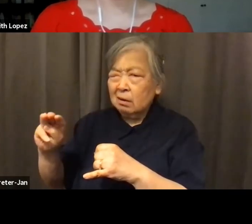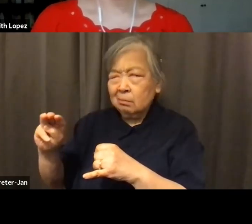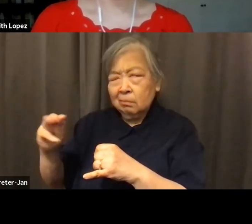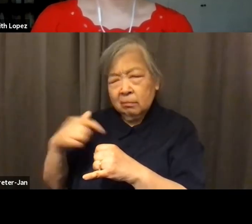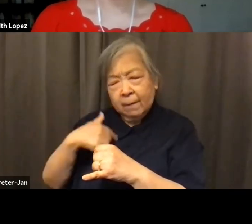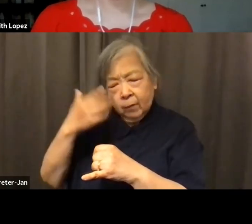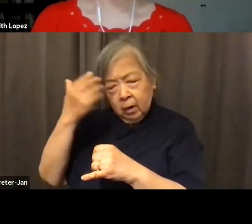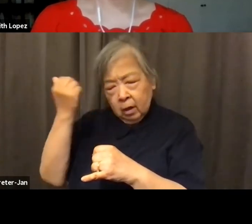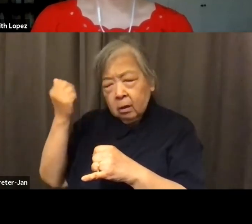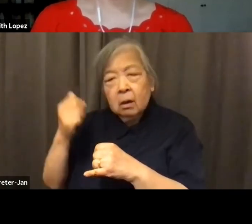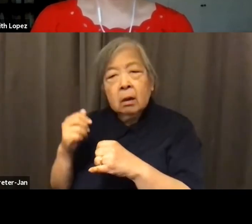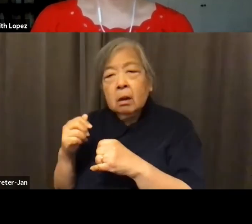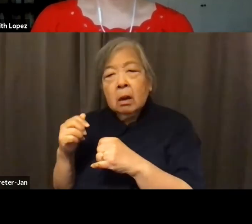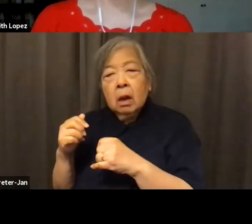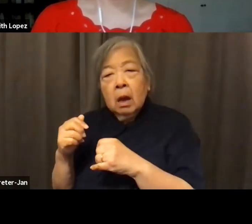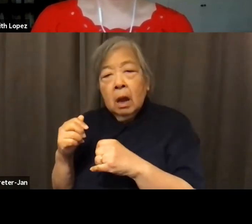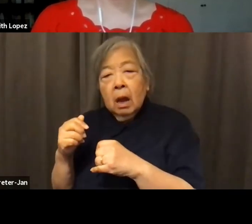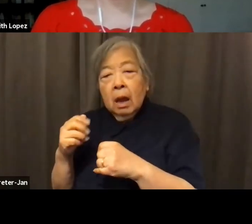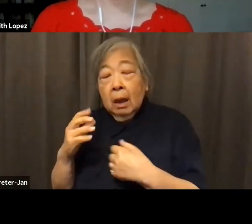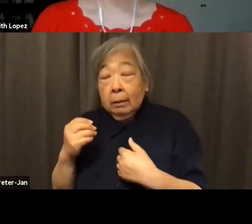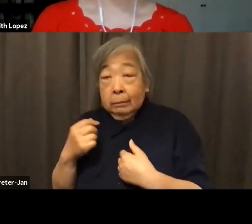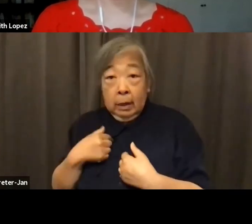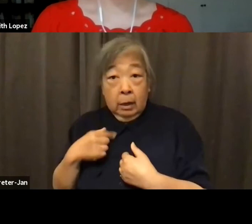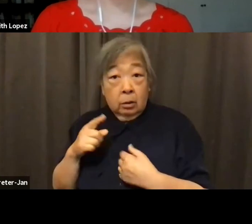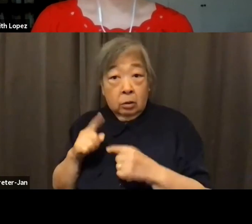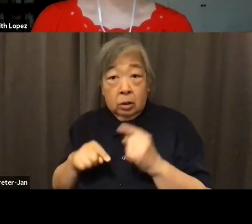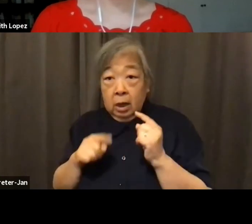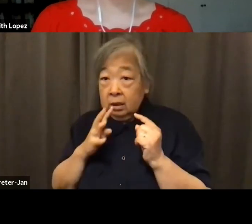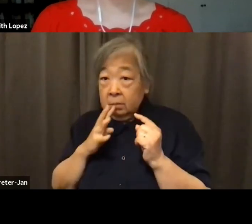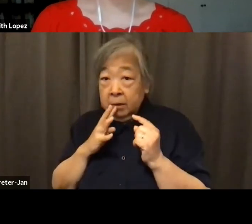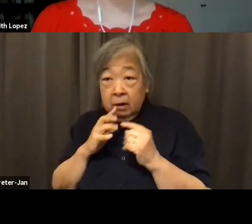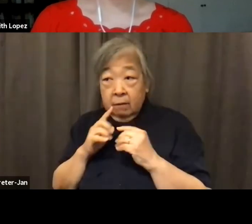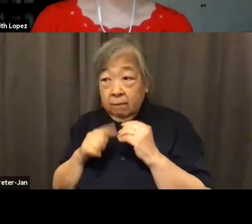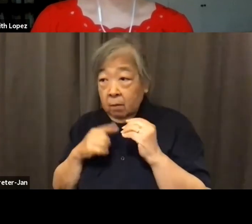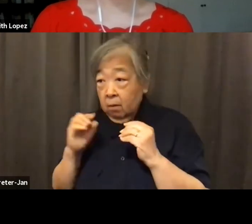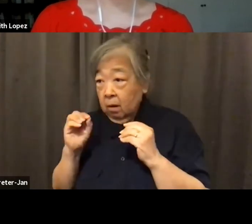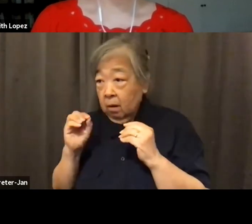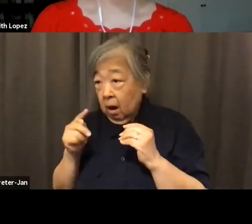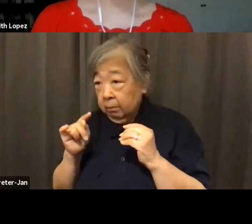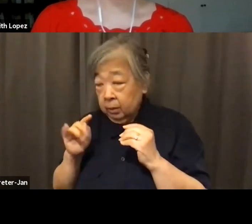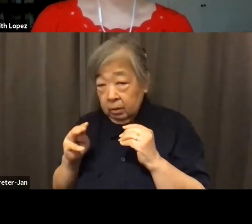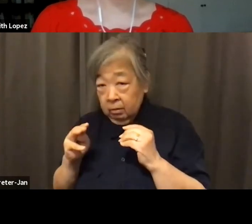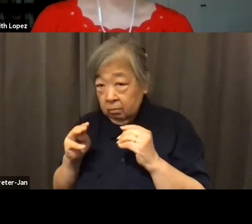And I wouldn't be able to speak for Optum directly but I do know that they have student